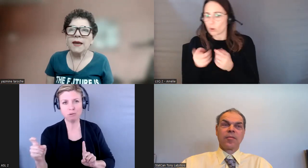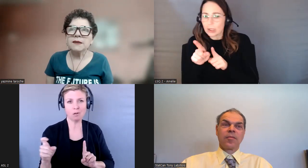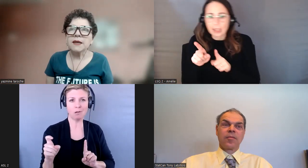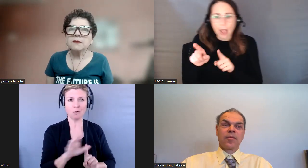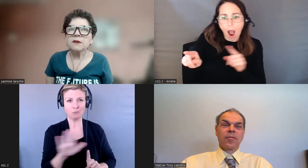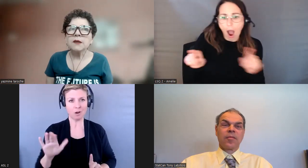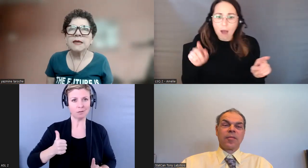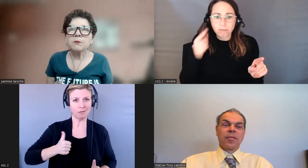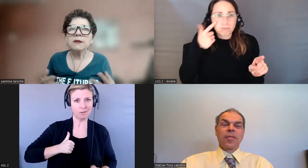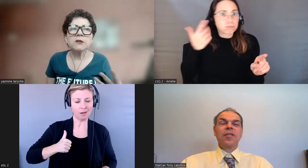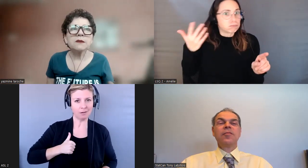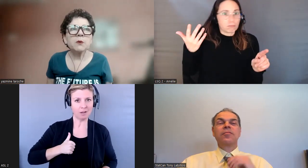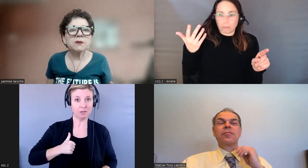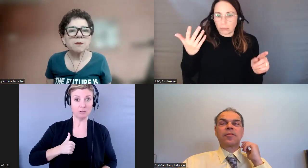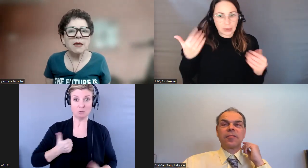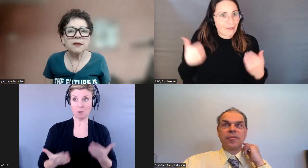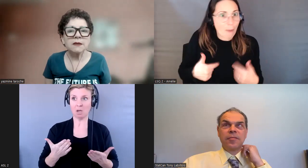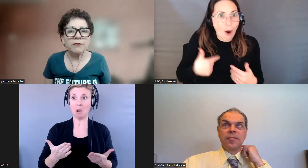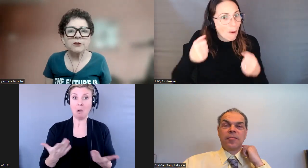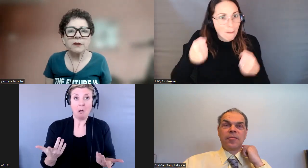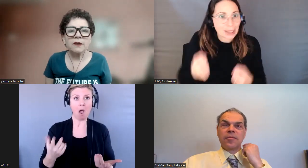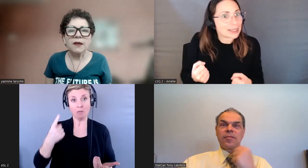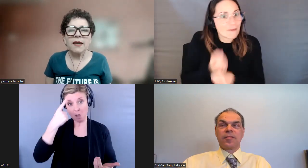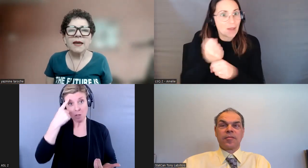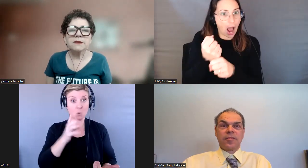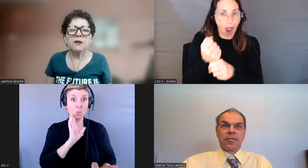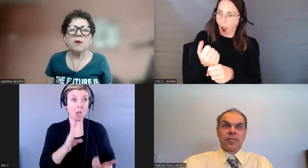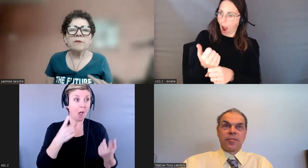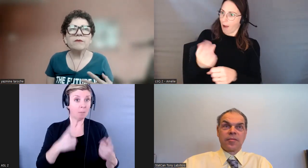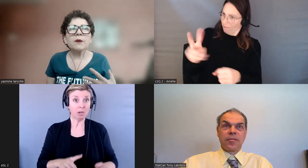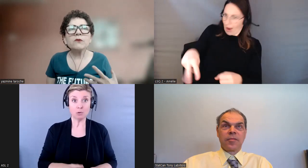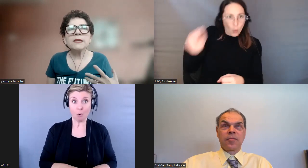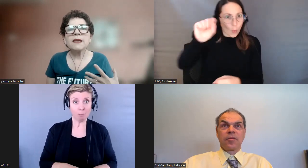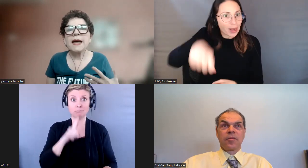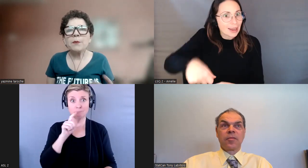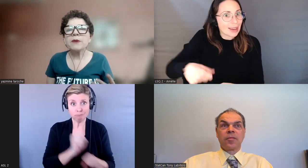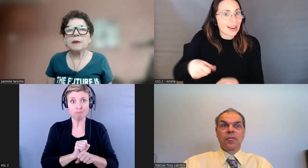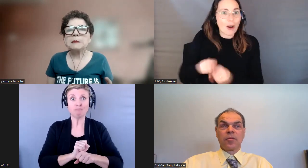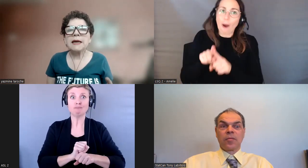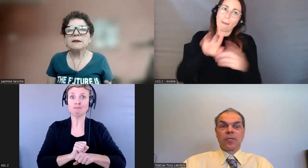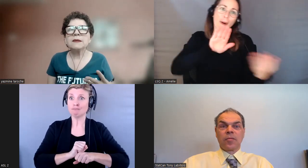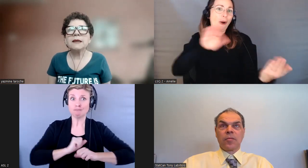it it has been just the most amazing adventure and so I'm I'm really happy about that and